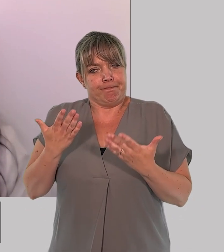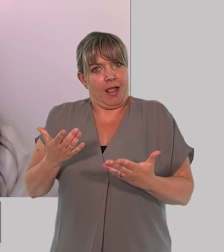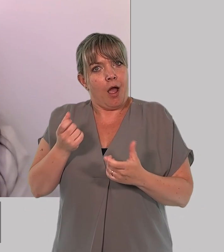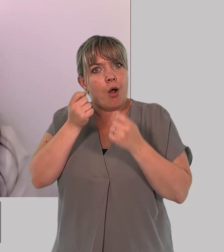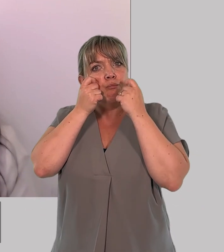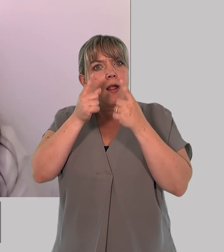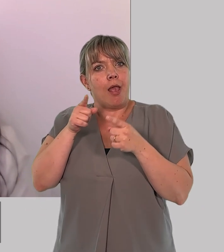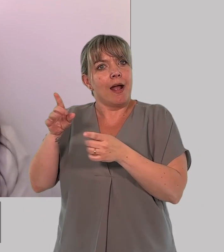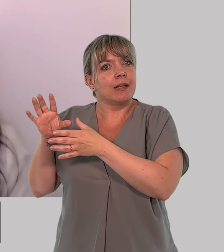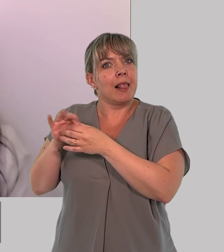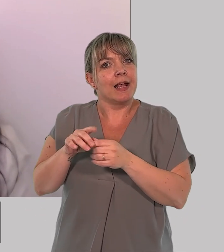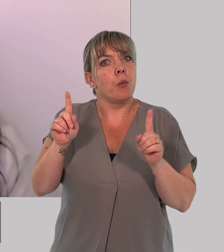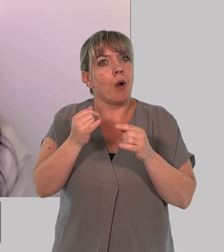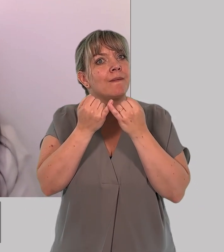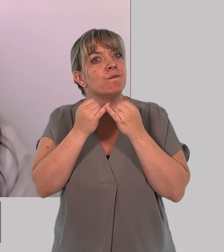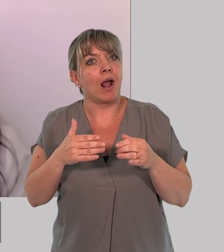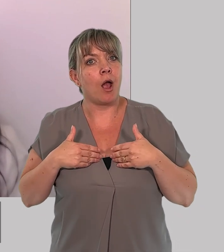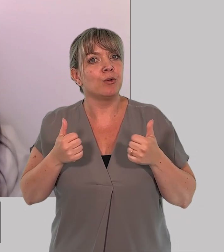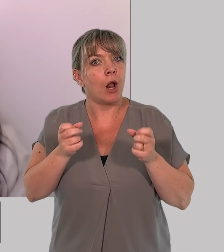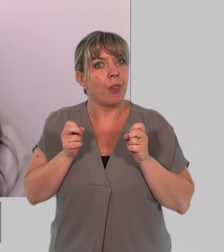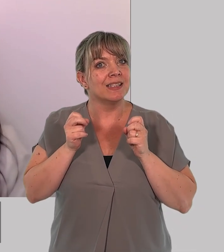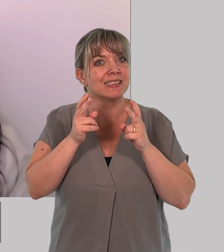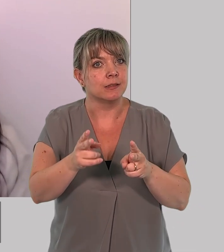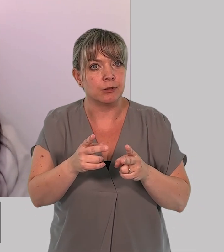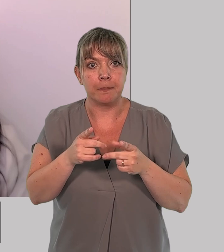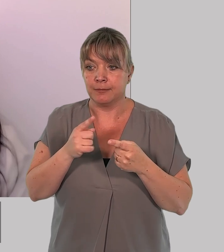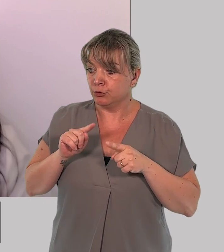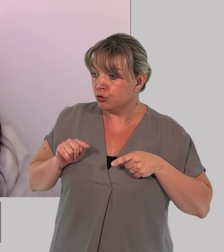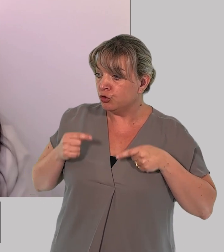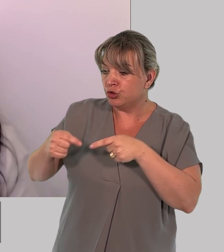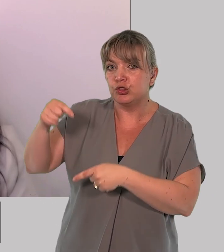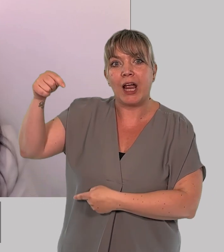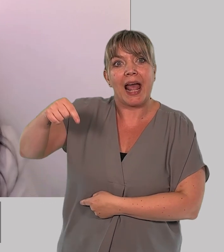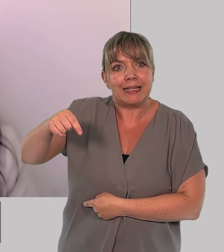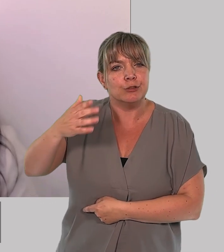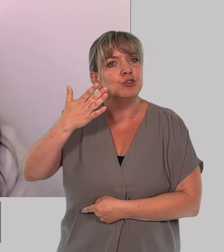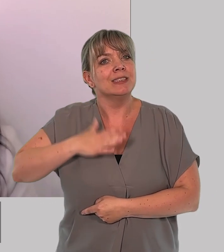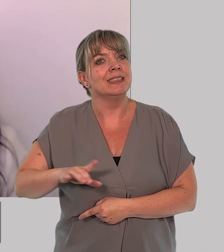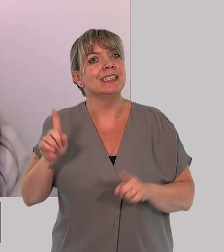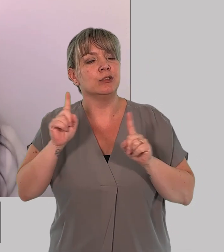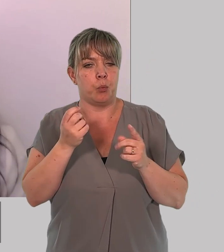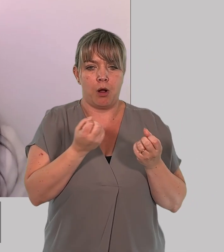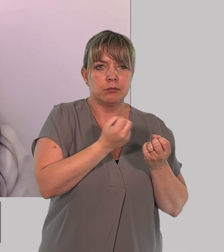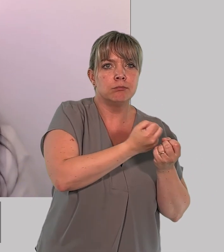medical aspects and behavioral change, leading to healthier environments, is needed by policymakers,